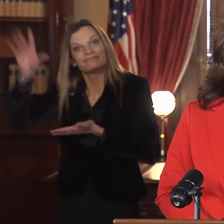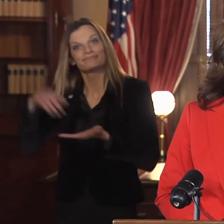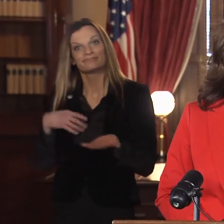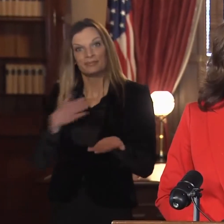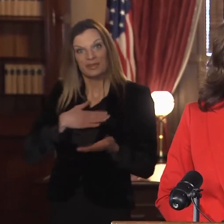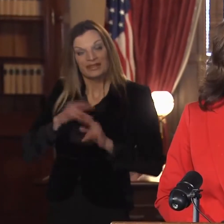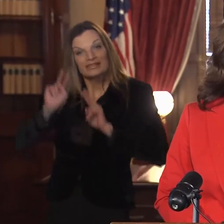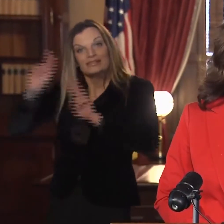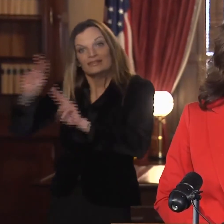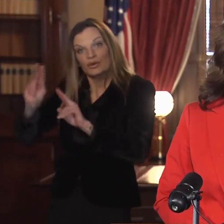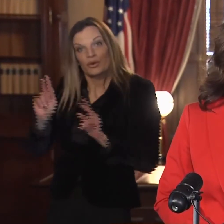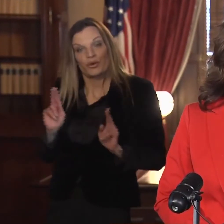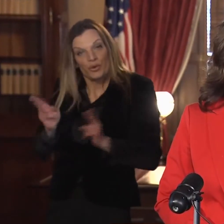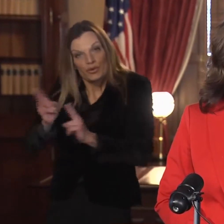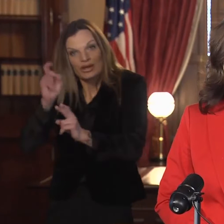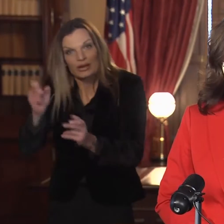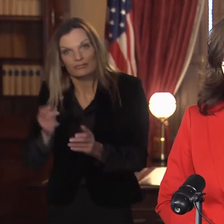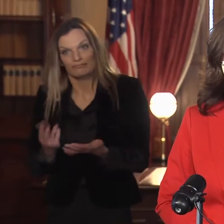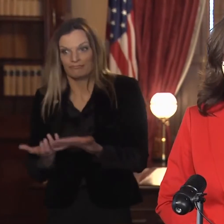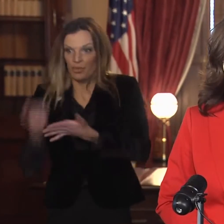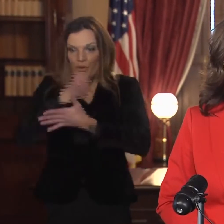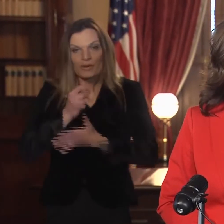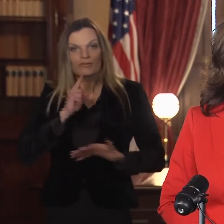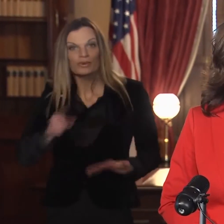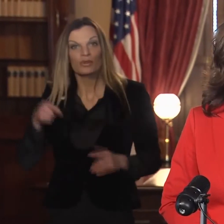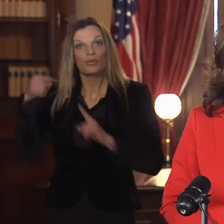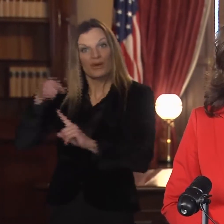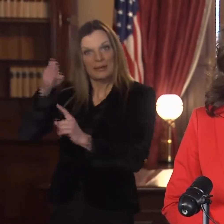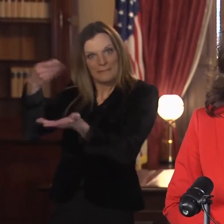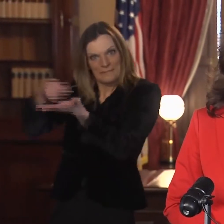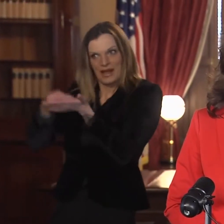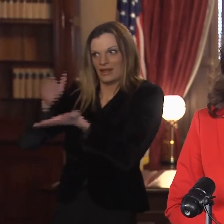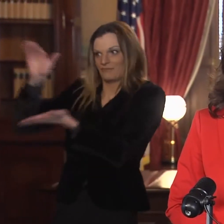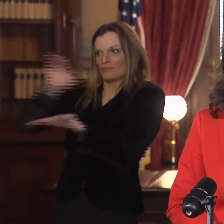YESTERDAY I SENT ANOTHER LETTER TO THE LEGISLATURE URGING THEM